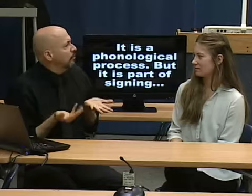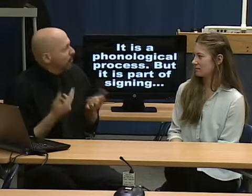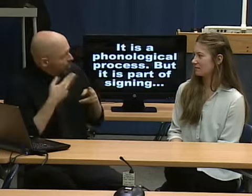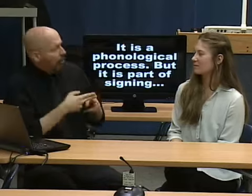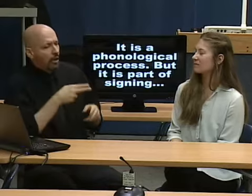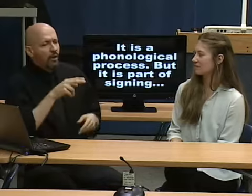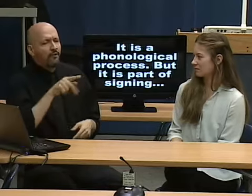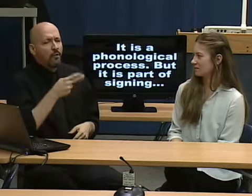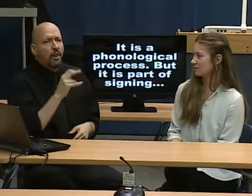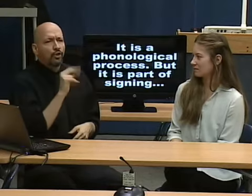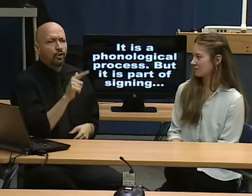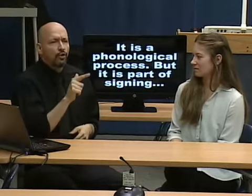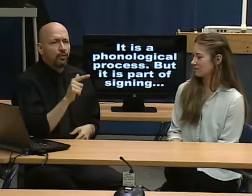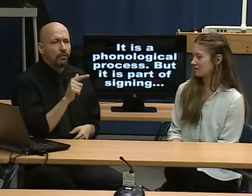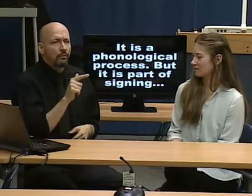It's called "phonological."